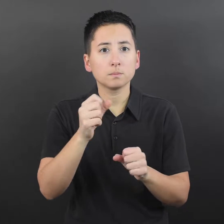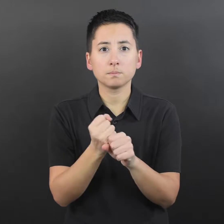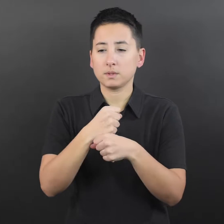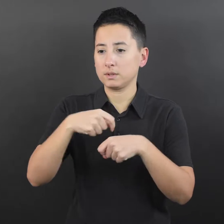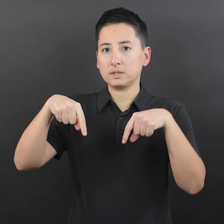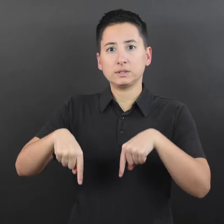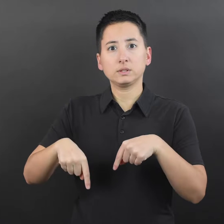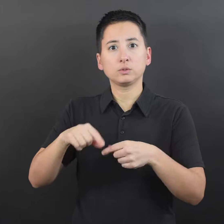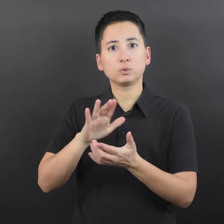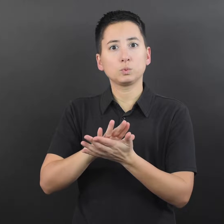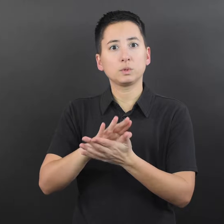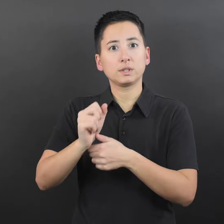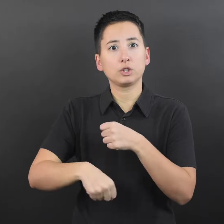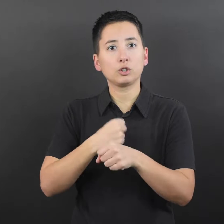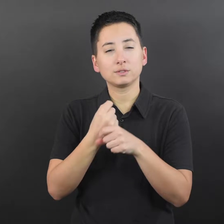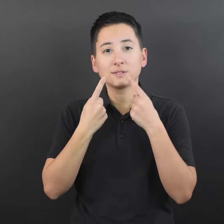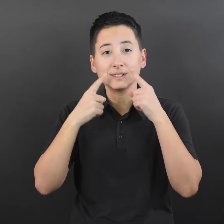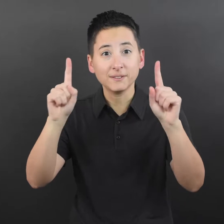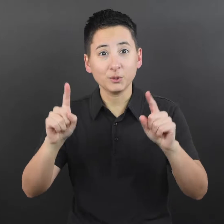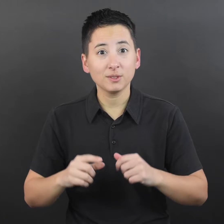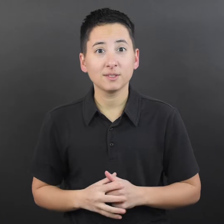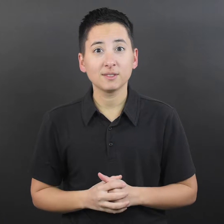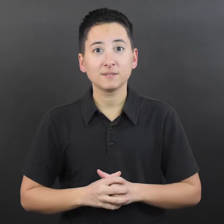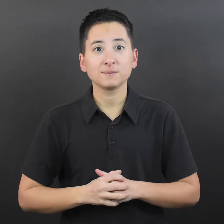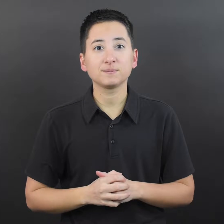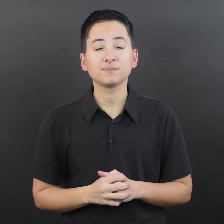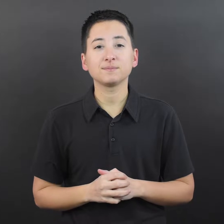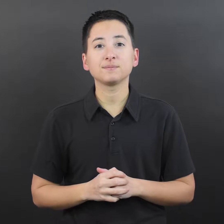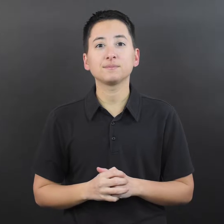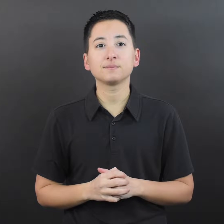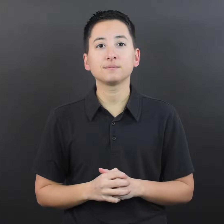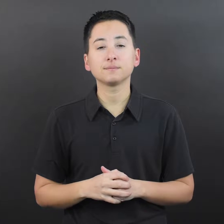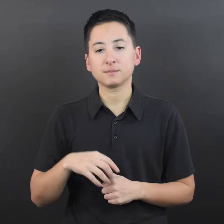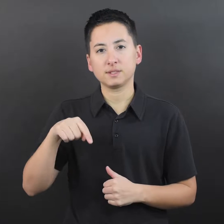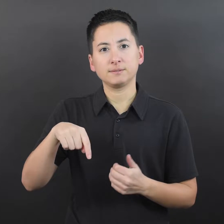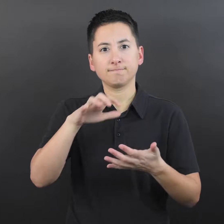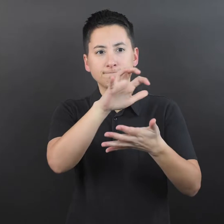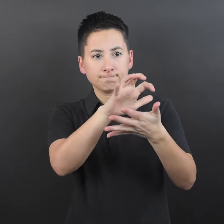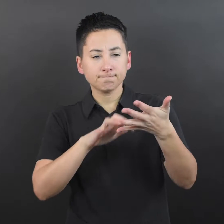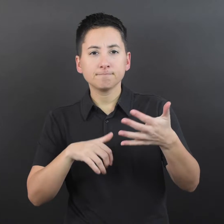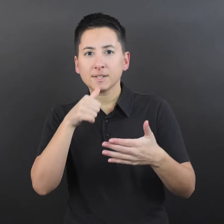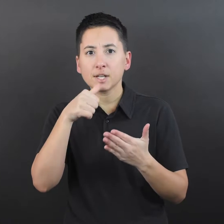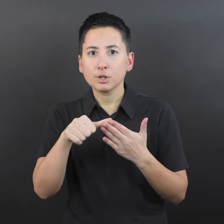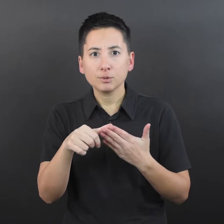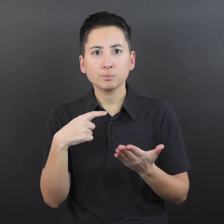you in making this a successful school year. We are writing today to express our concern